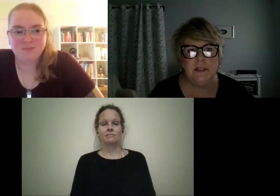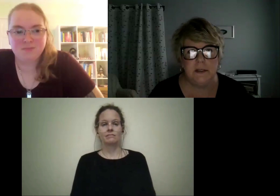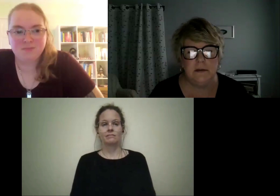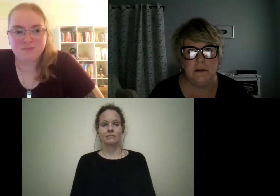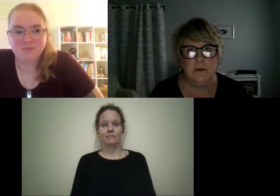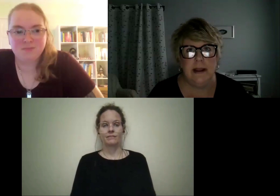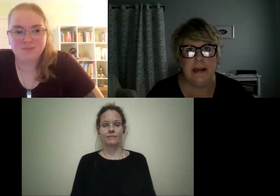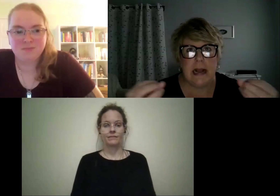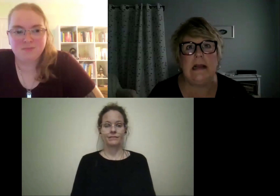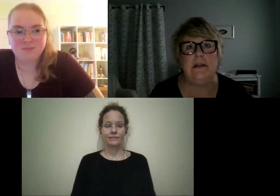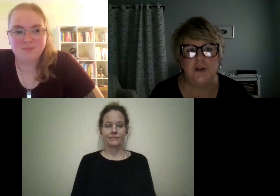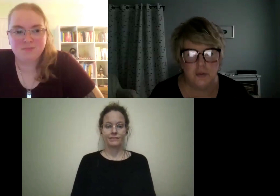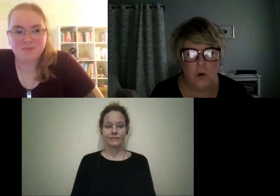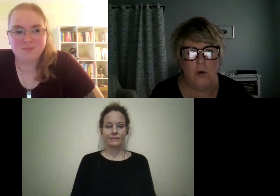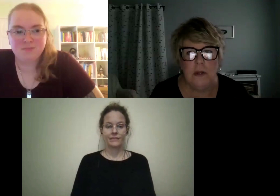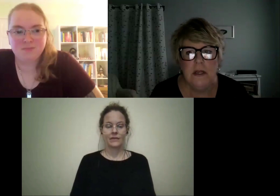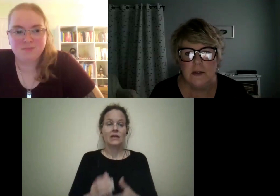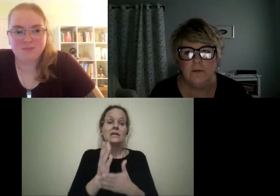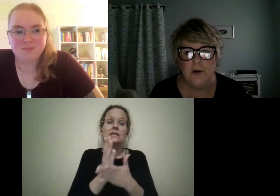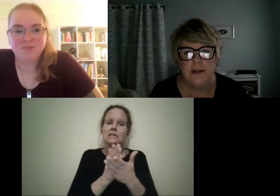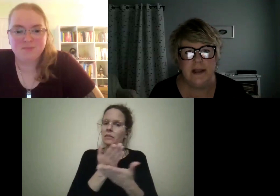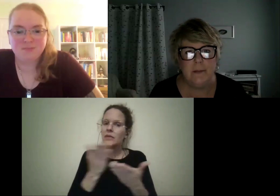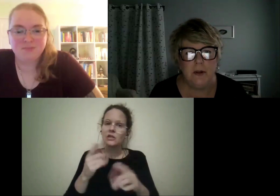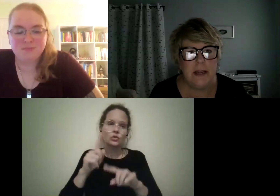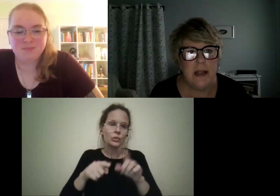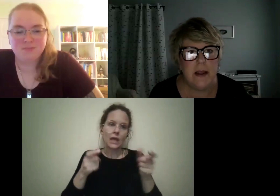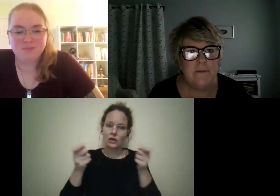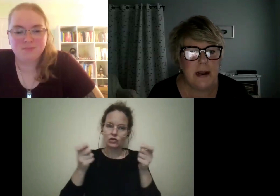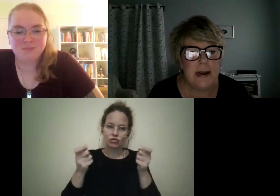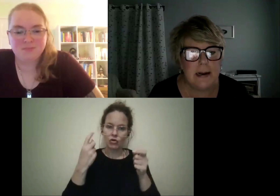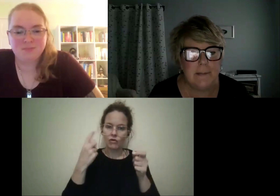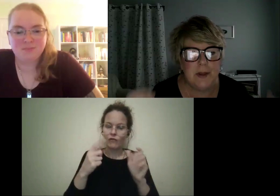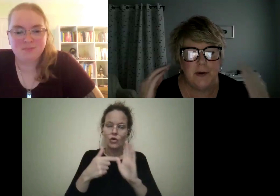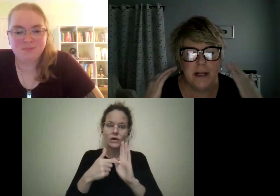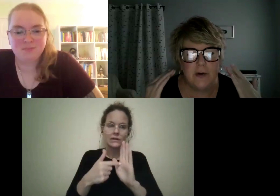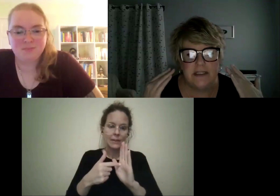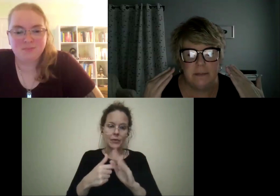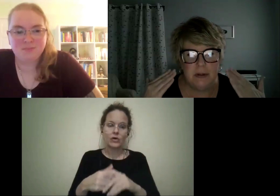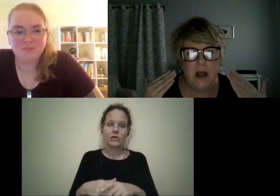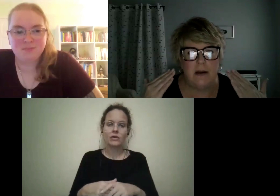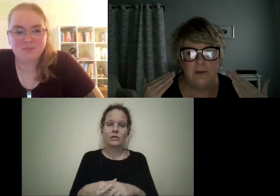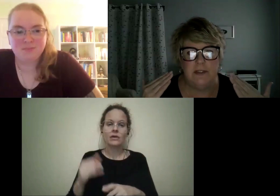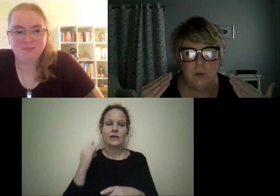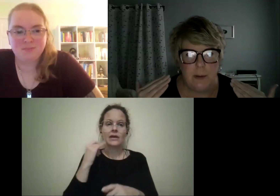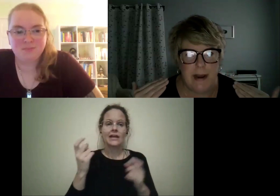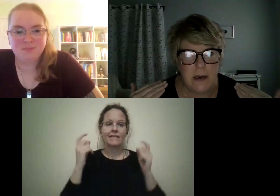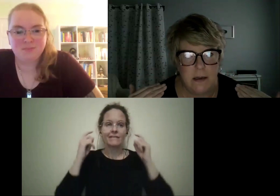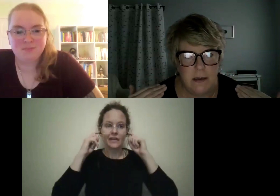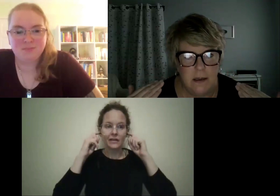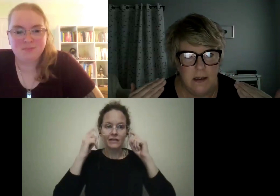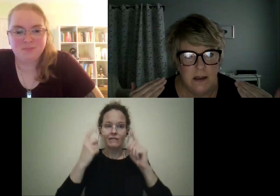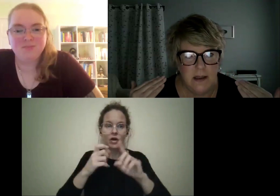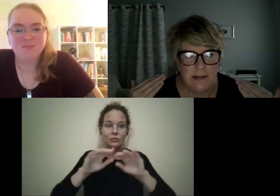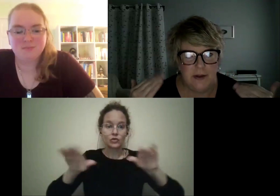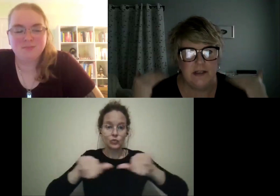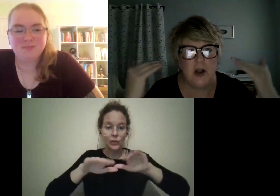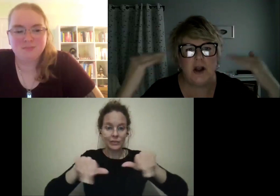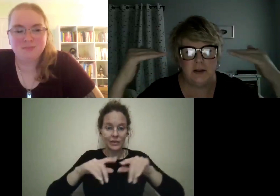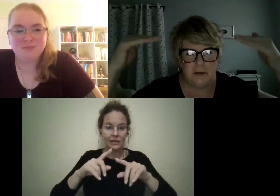that you cannot control. So, for example, if their ear is plugged from swimming, they talk a little